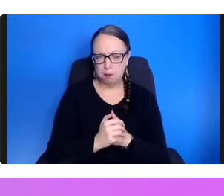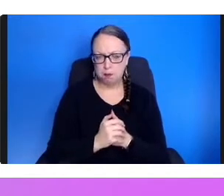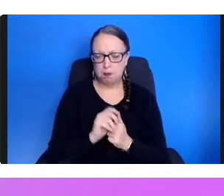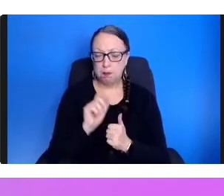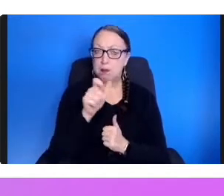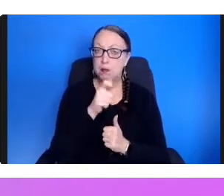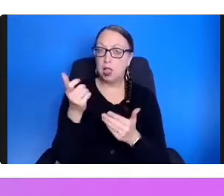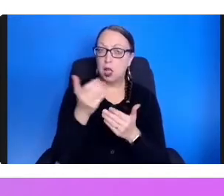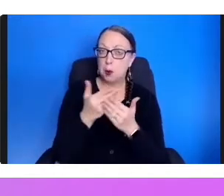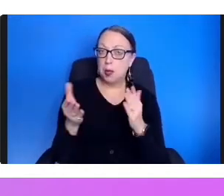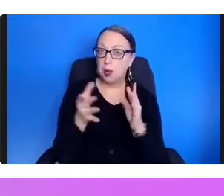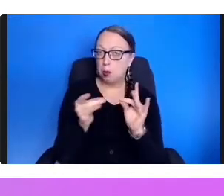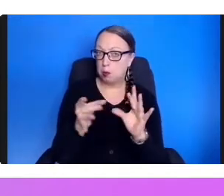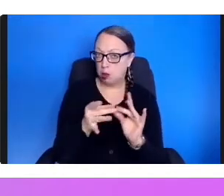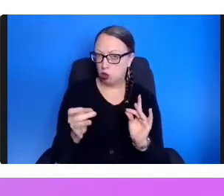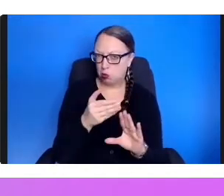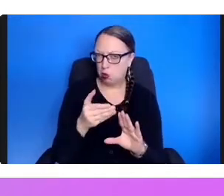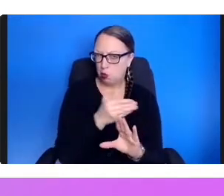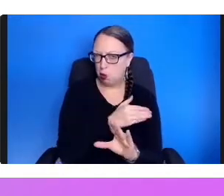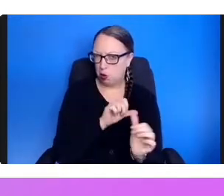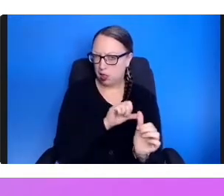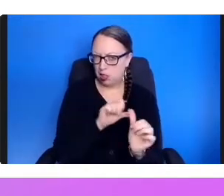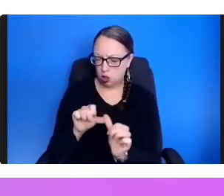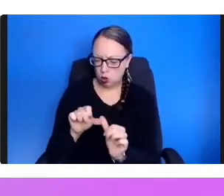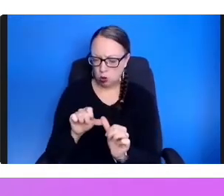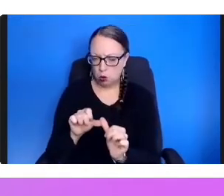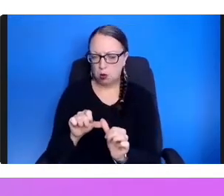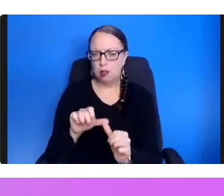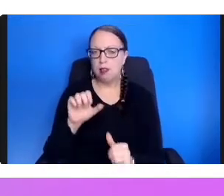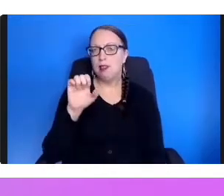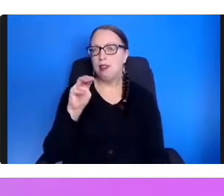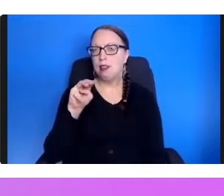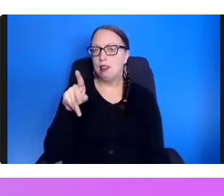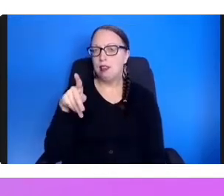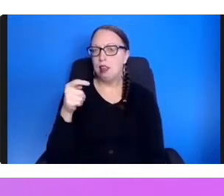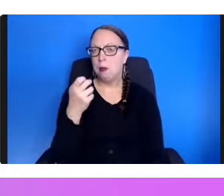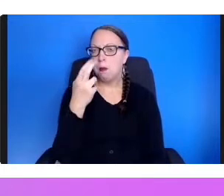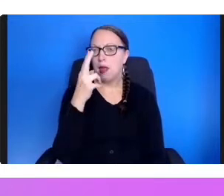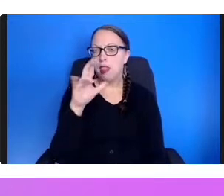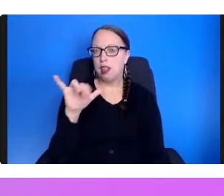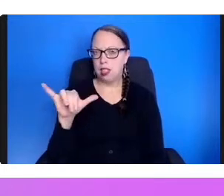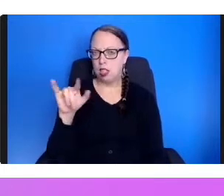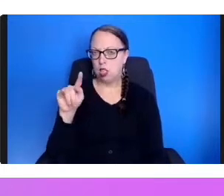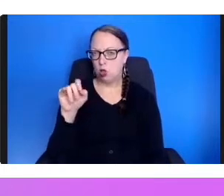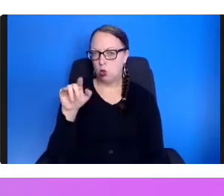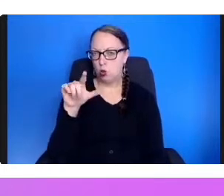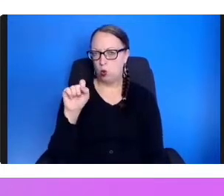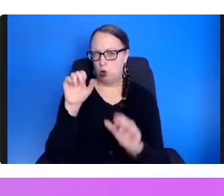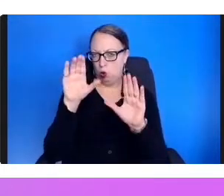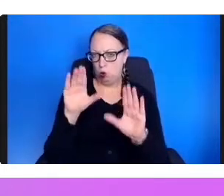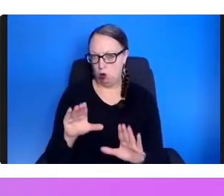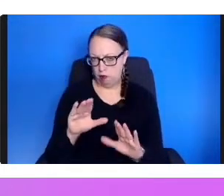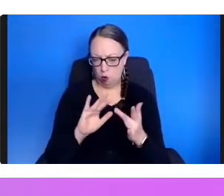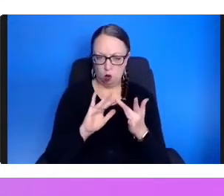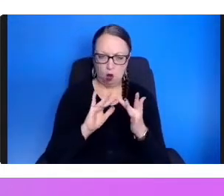before I move on is that empathy tools are great, so even online tools like Funkify